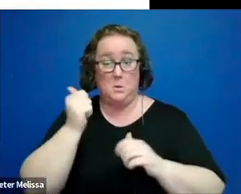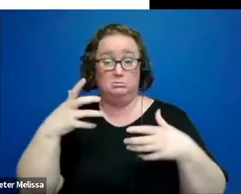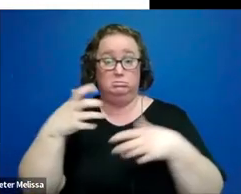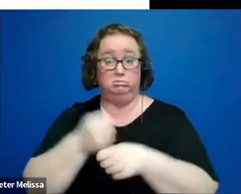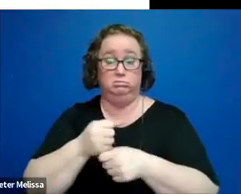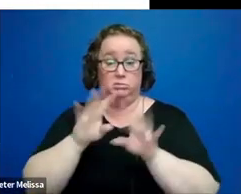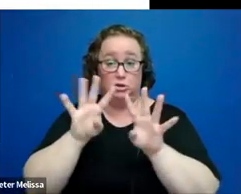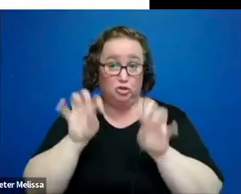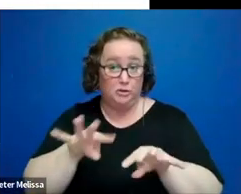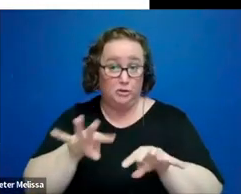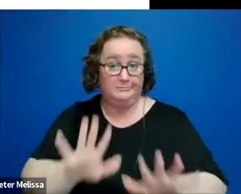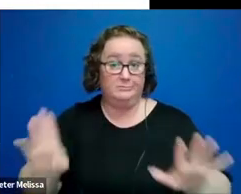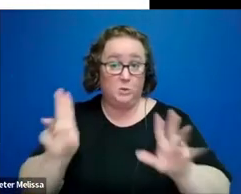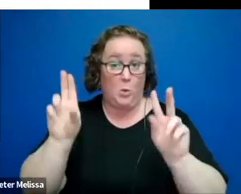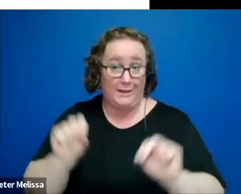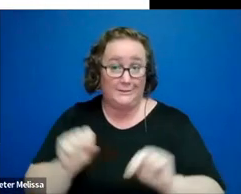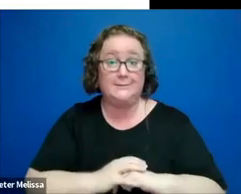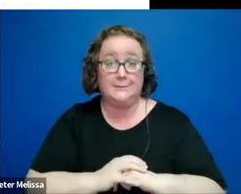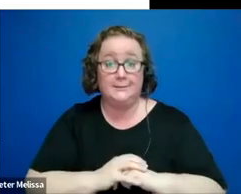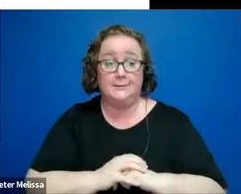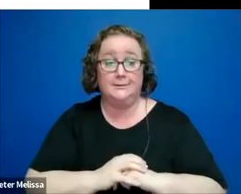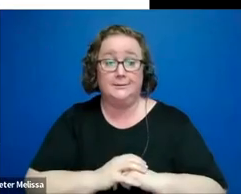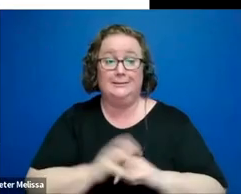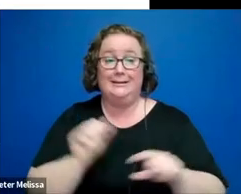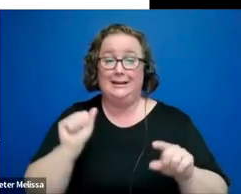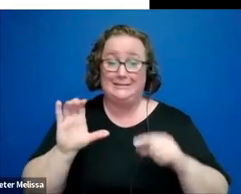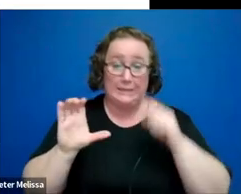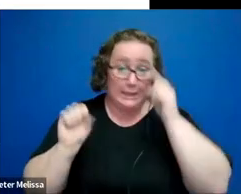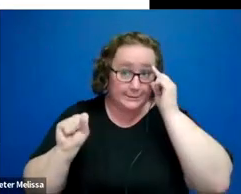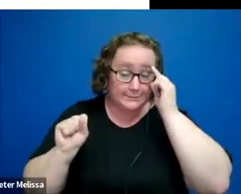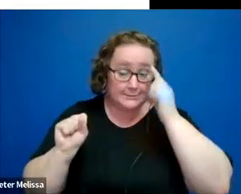the US and the ACS typically samples about